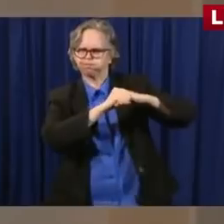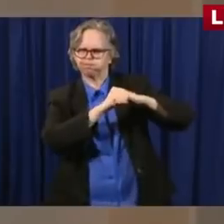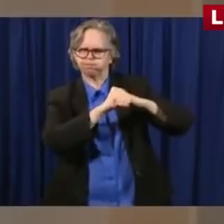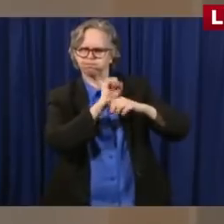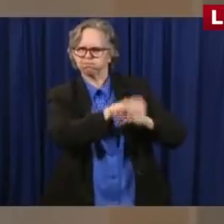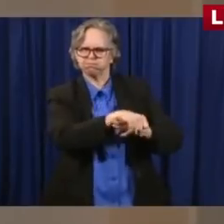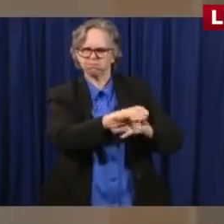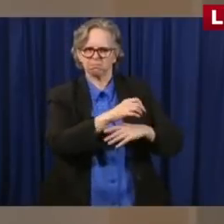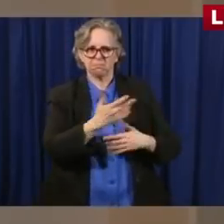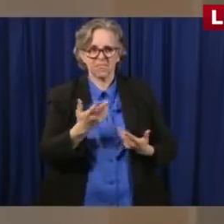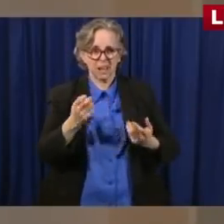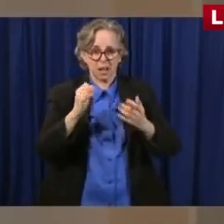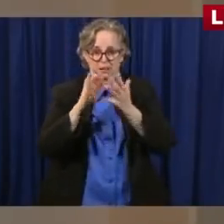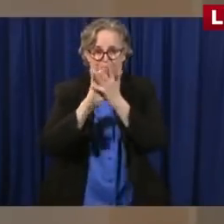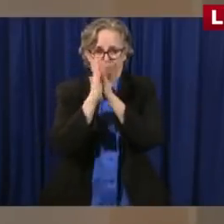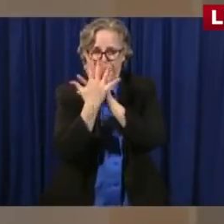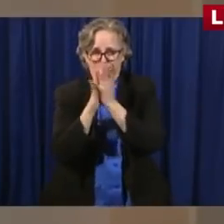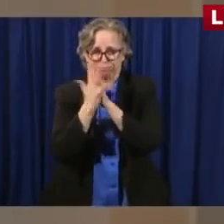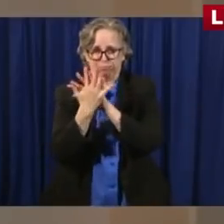IMMUNITY.